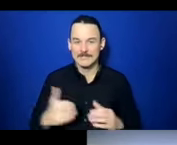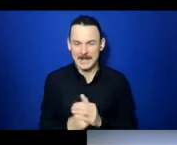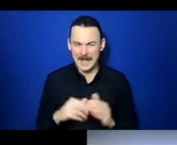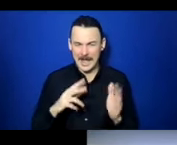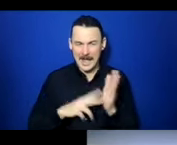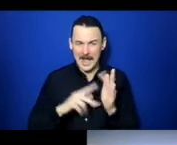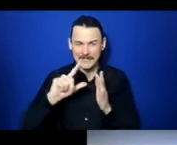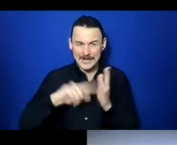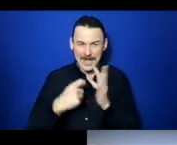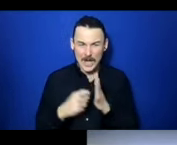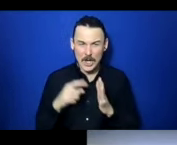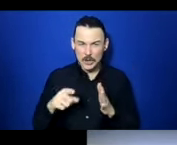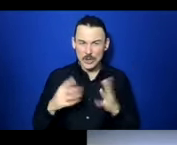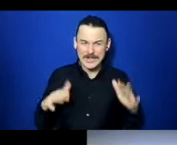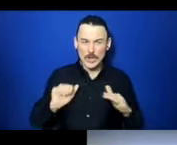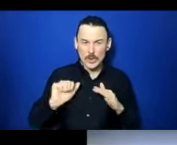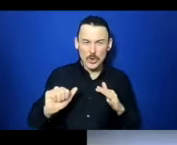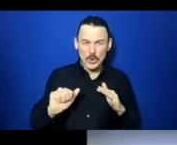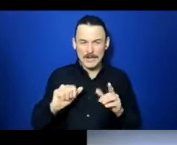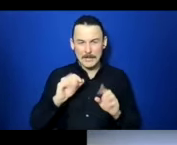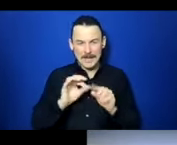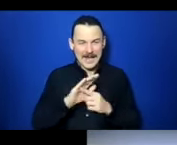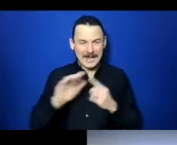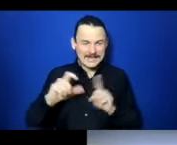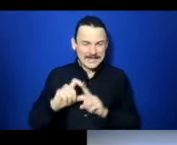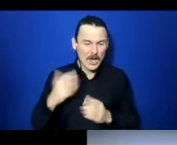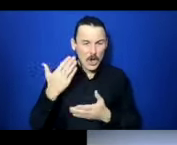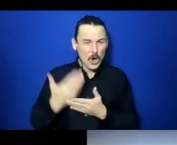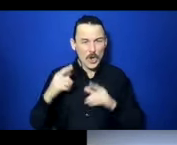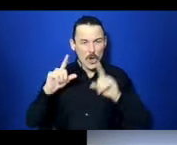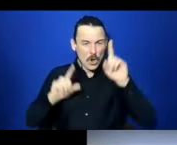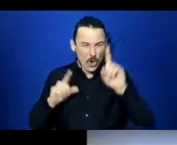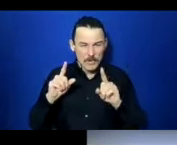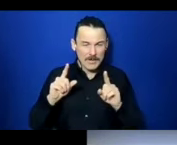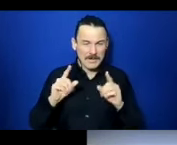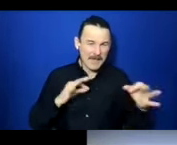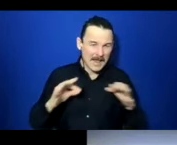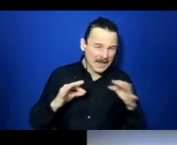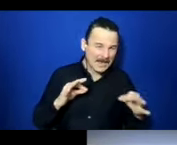planning. We're not going to ask you to condense your whole PhD into five sentences or less, but